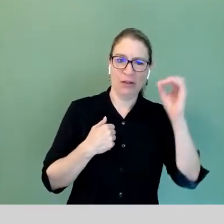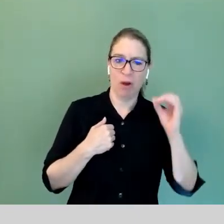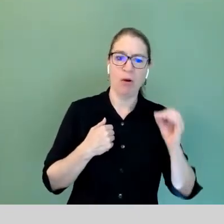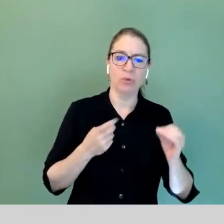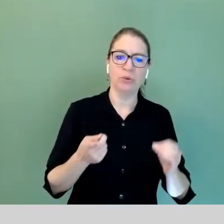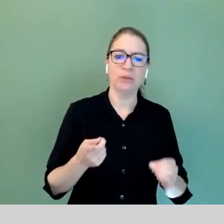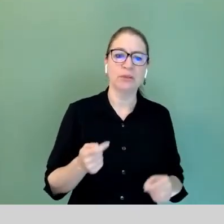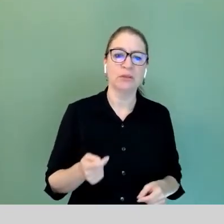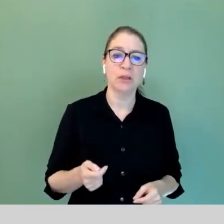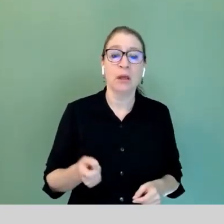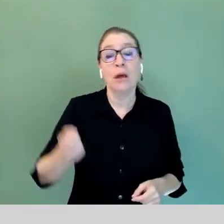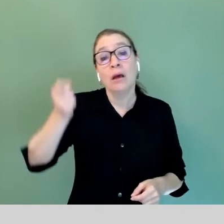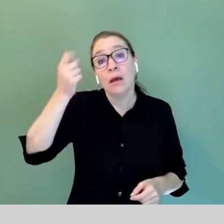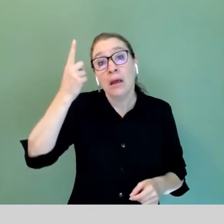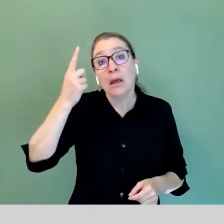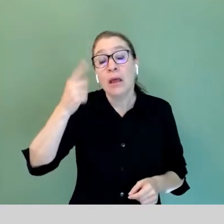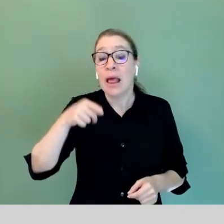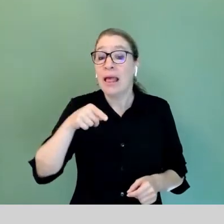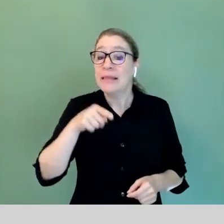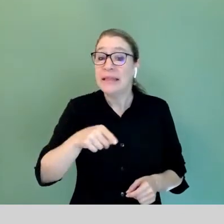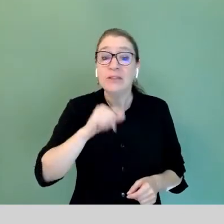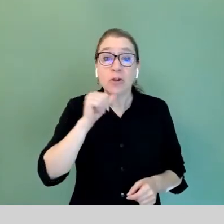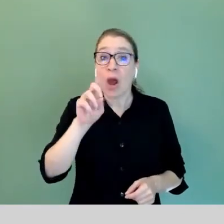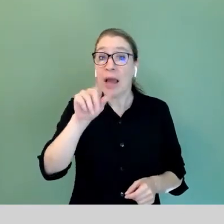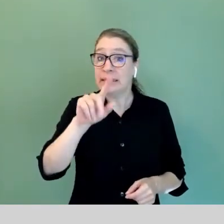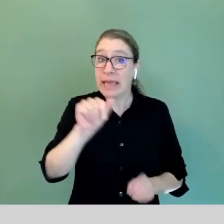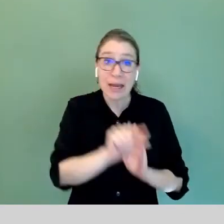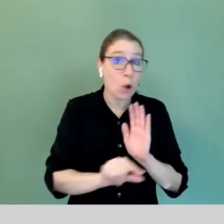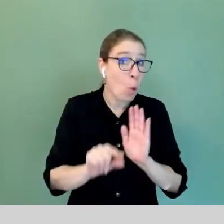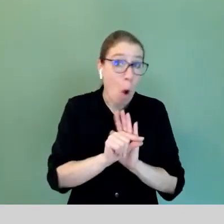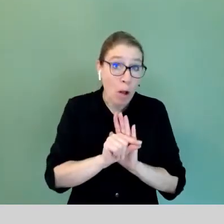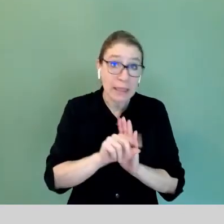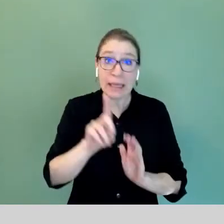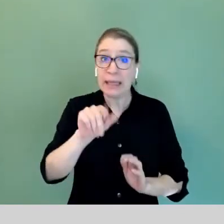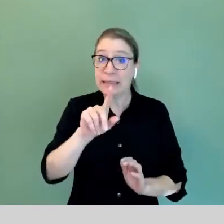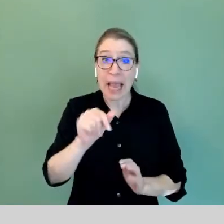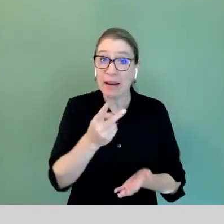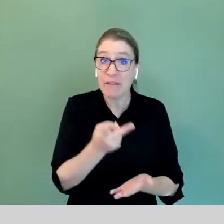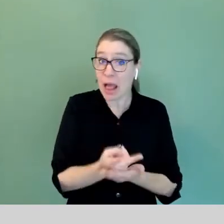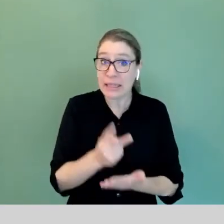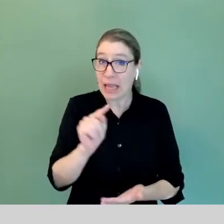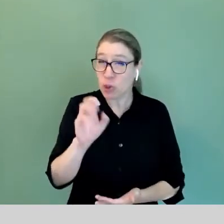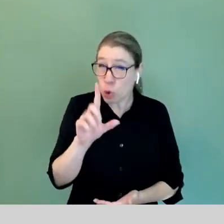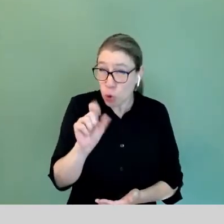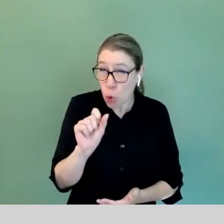So while these are not necessarily data quality, data validation tools as such,